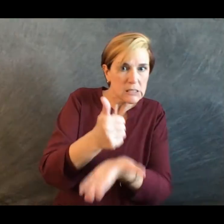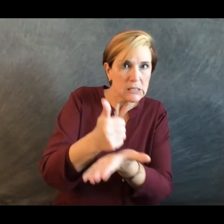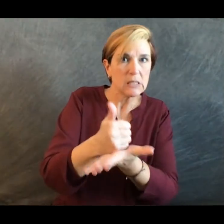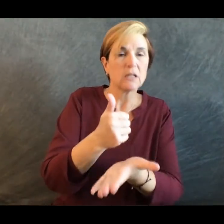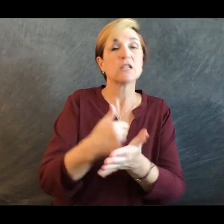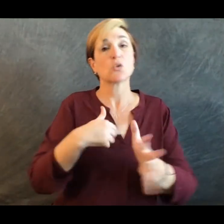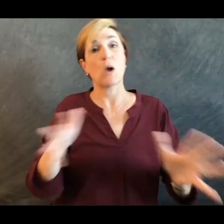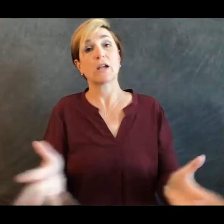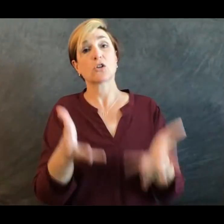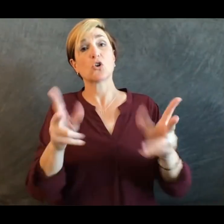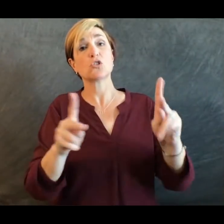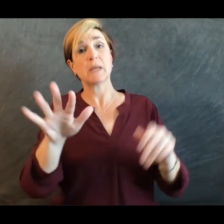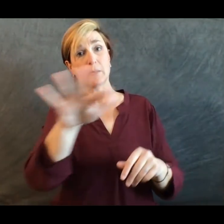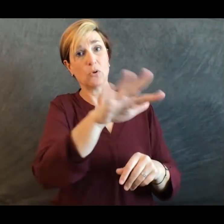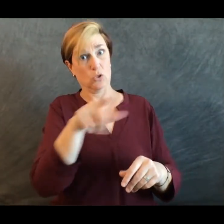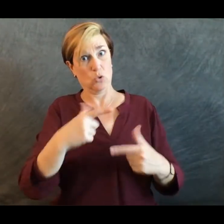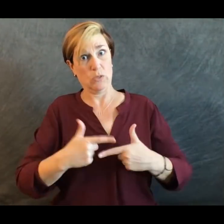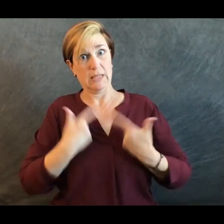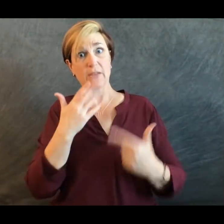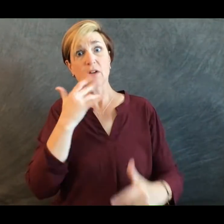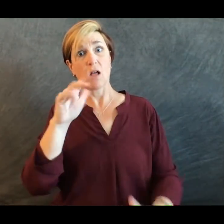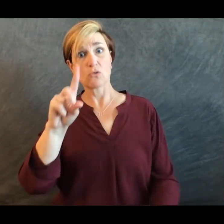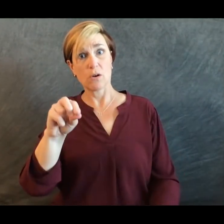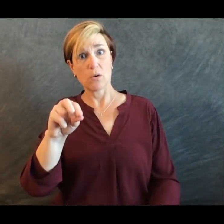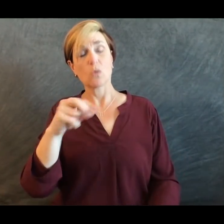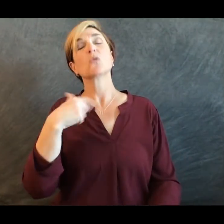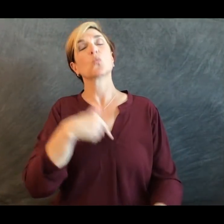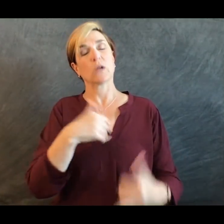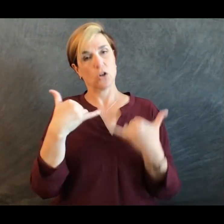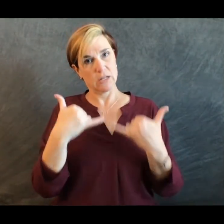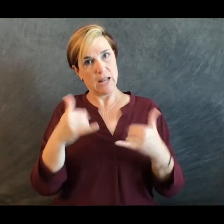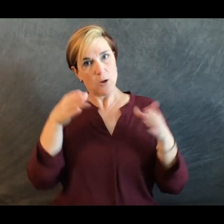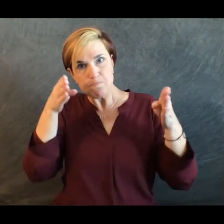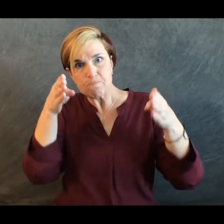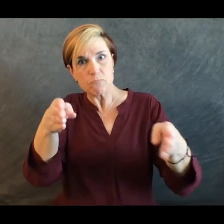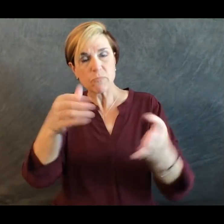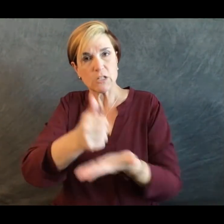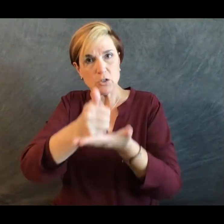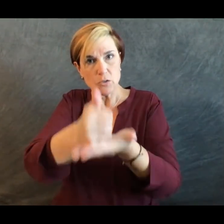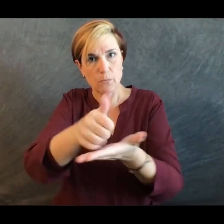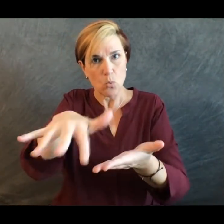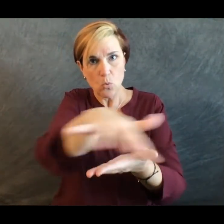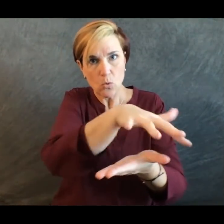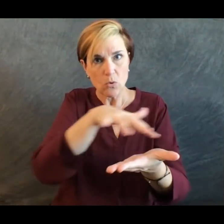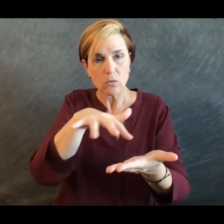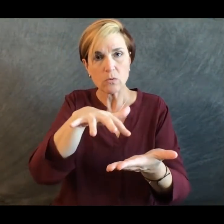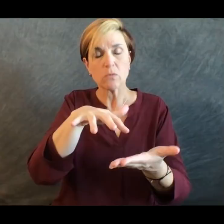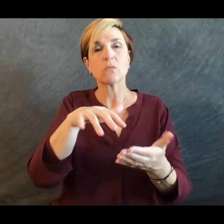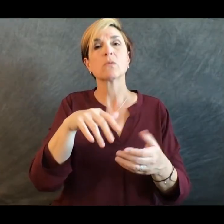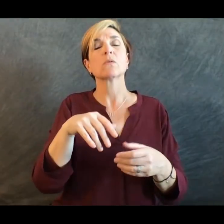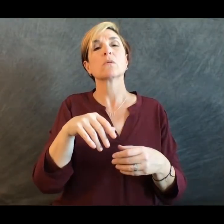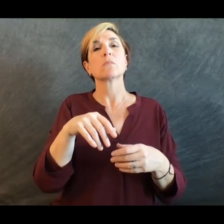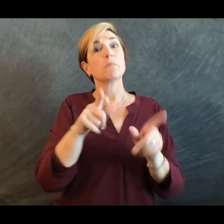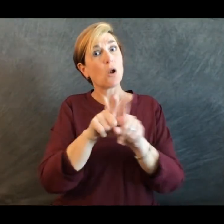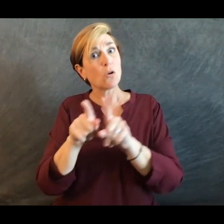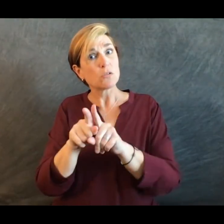will we will work to support that effort but I also want to emphasize that all the people that are working in food supply